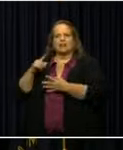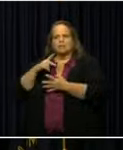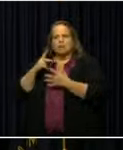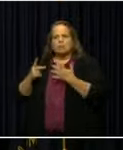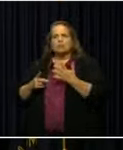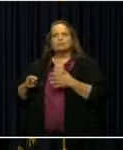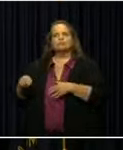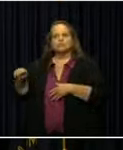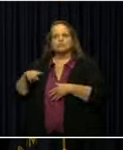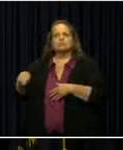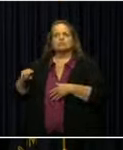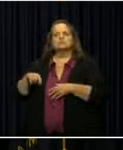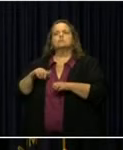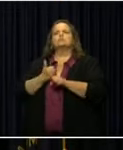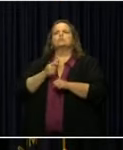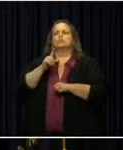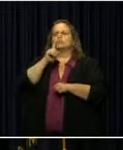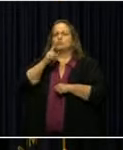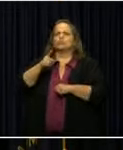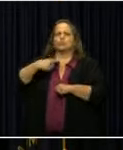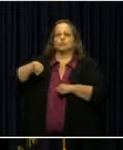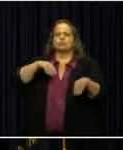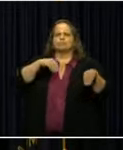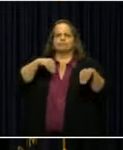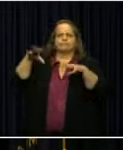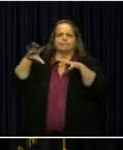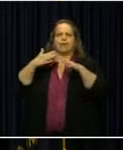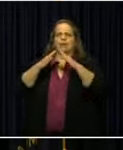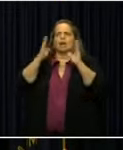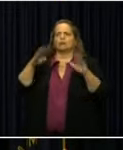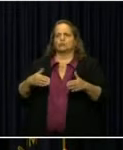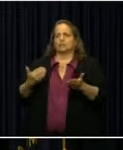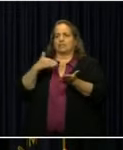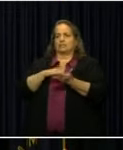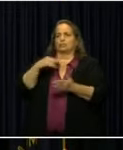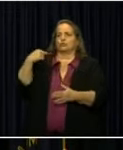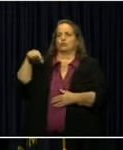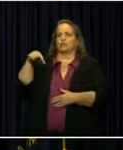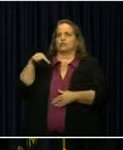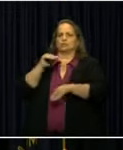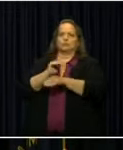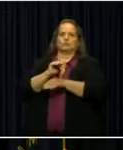ETH NIS TIFF OVERALL CASES WE